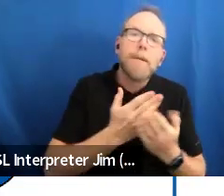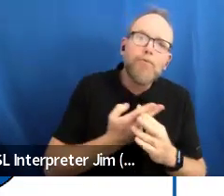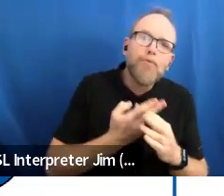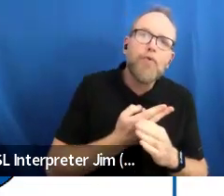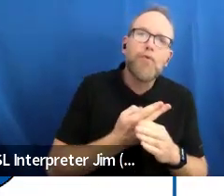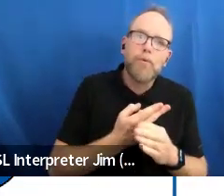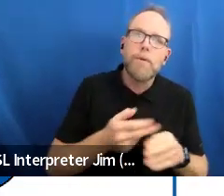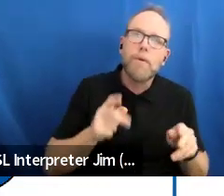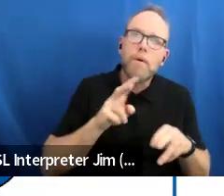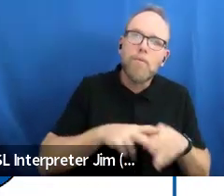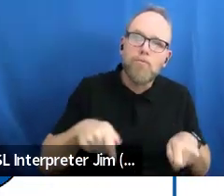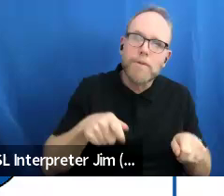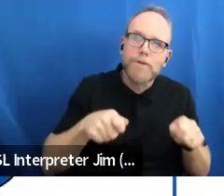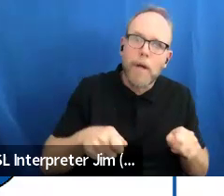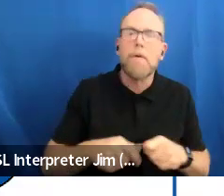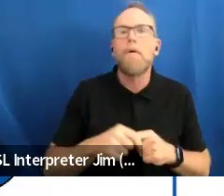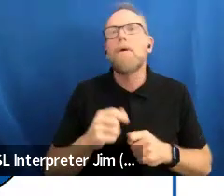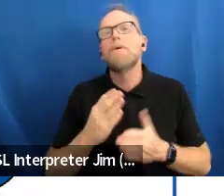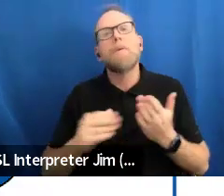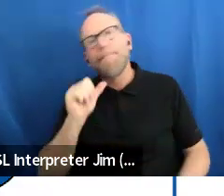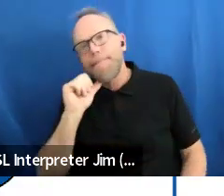of them do use wheelchairs. And others are standing holding